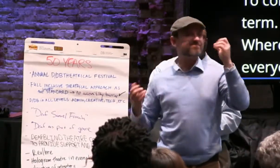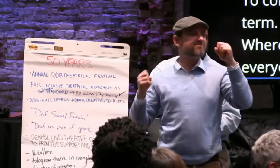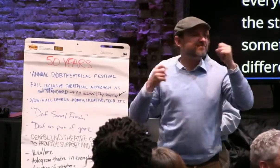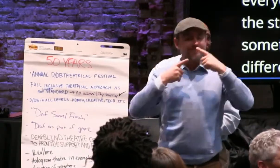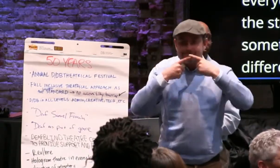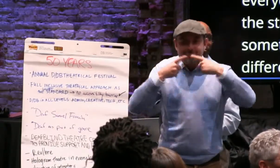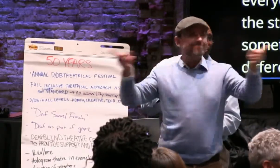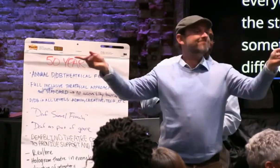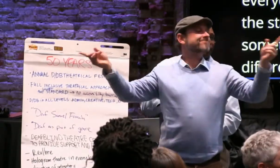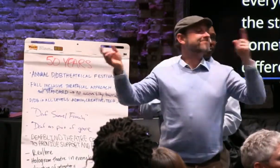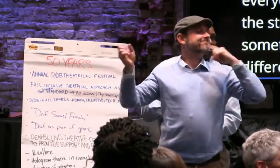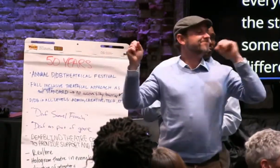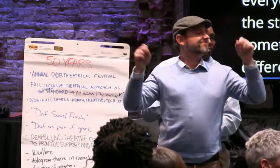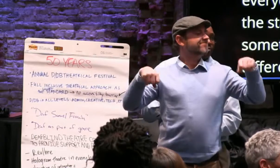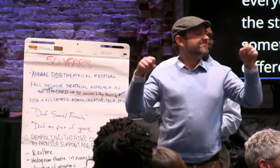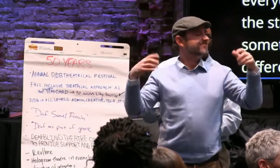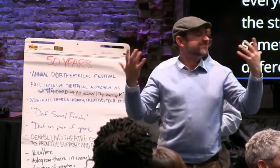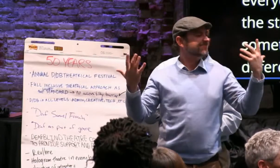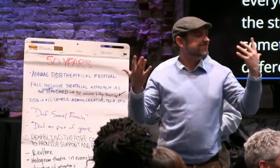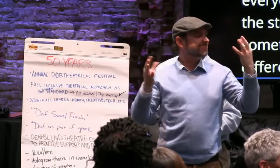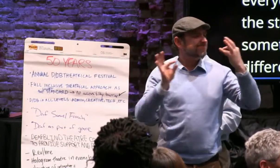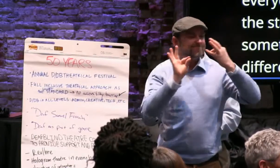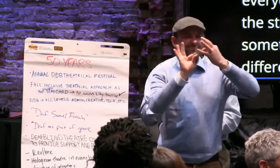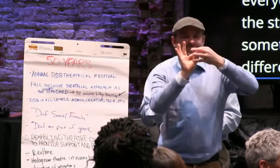So the term that we're coining is real theater.